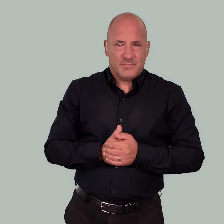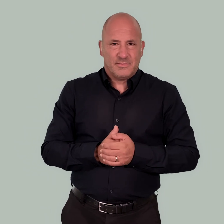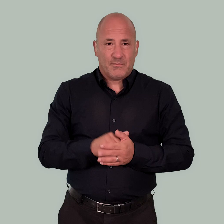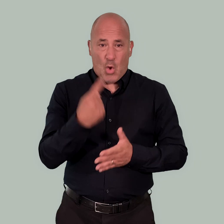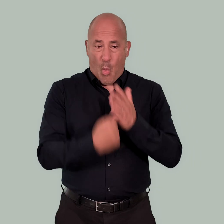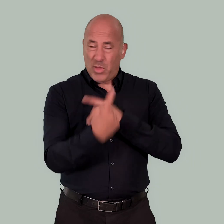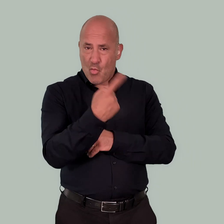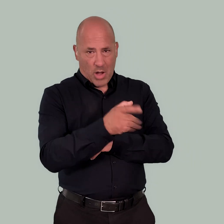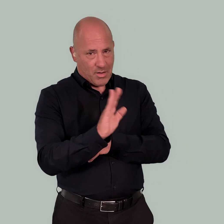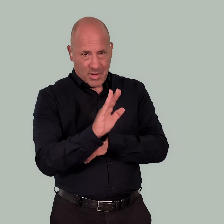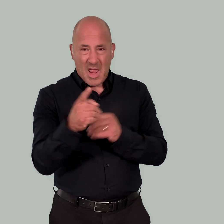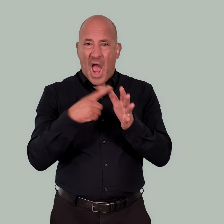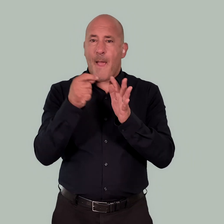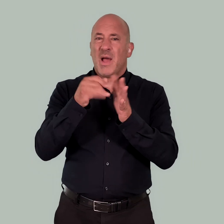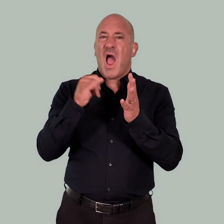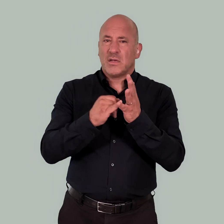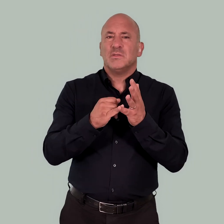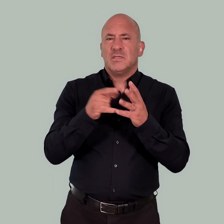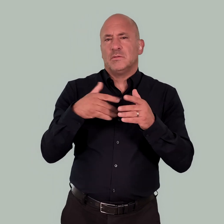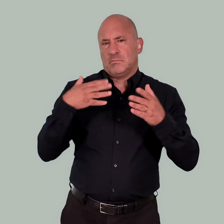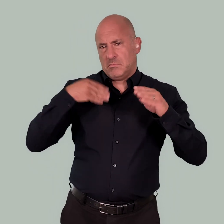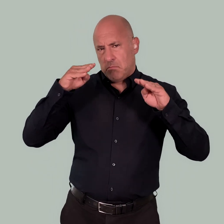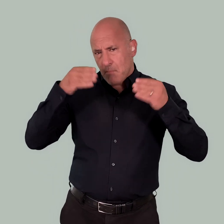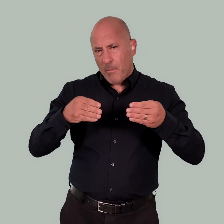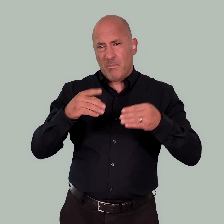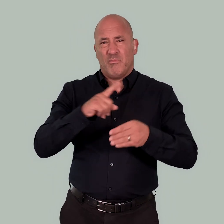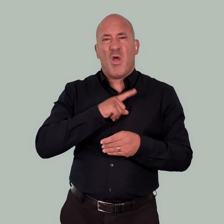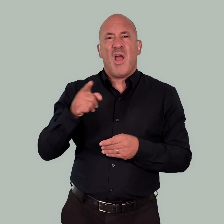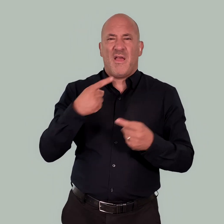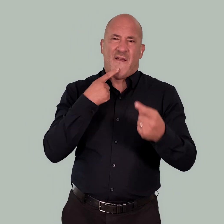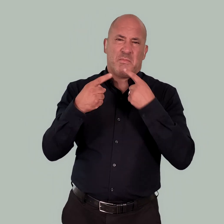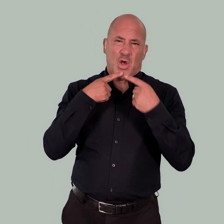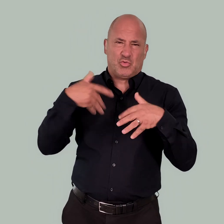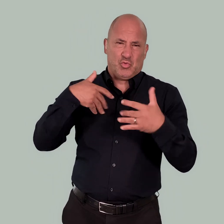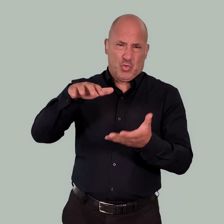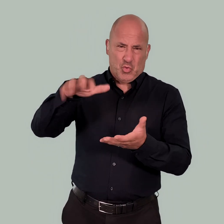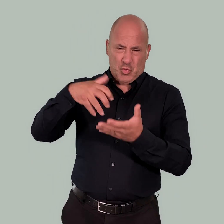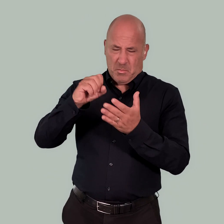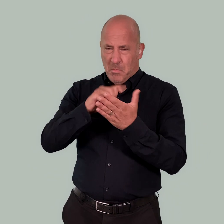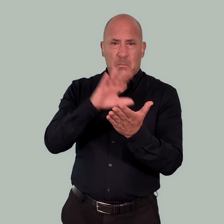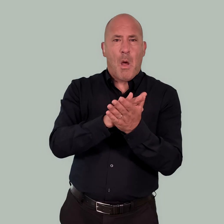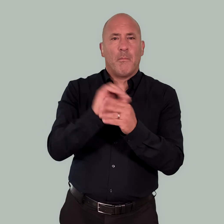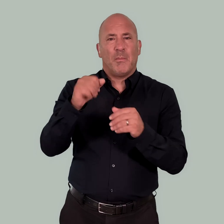While not the only source, the APS is the focus here given the breadth of information published